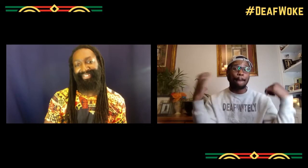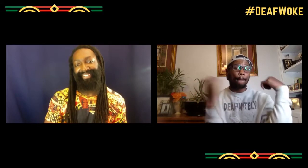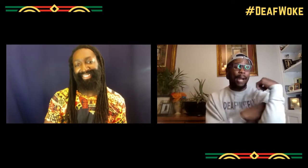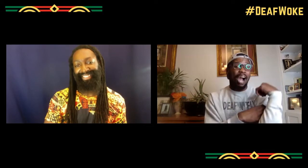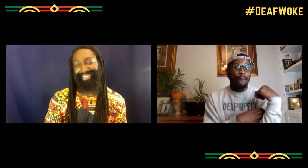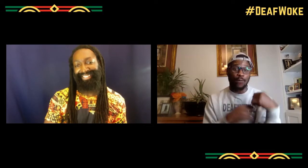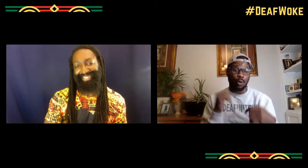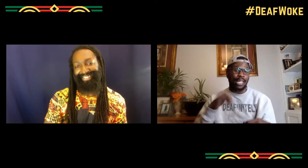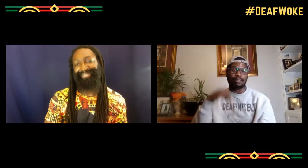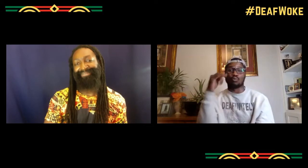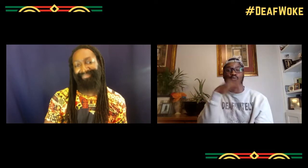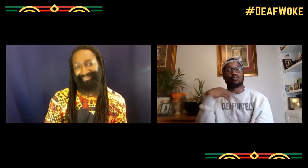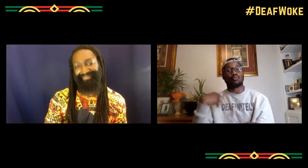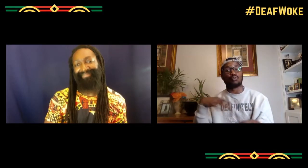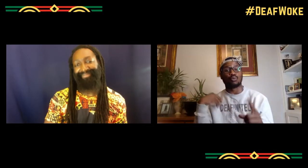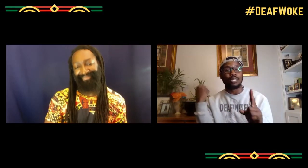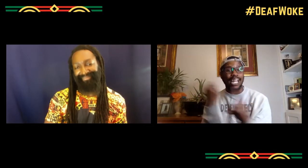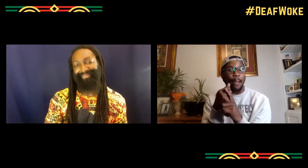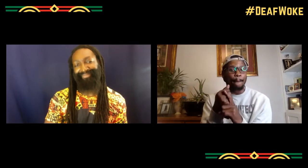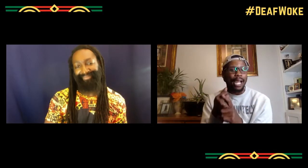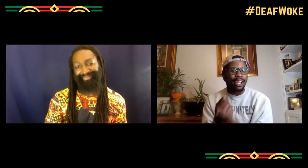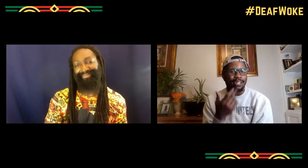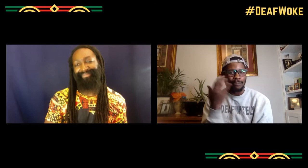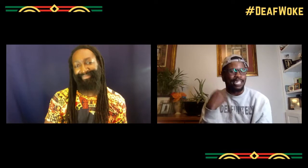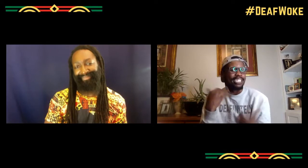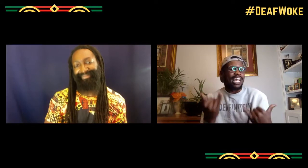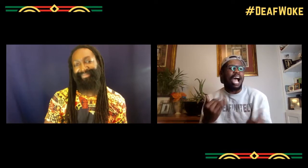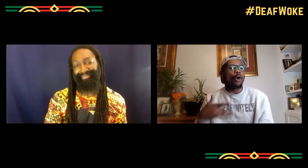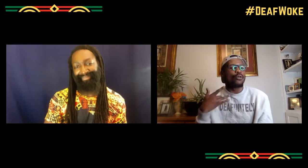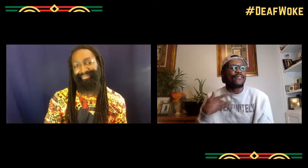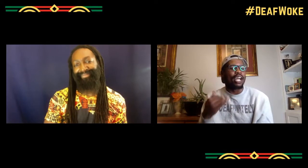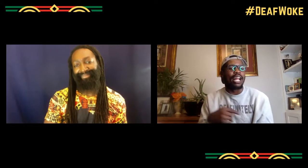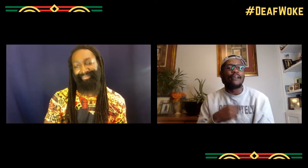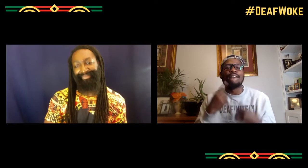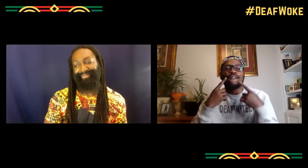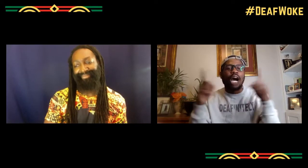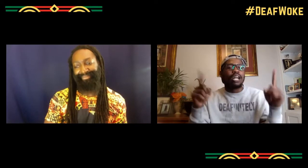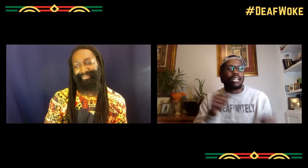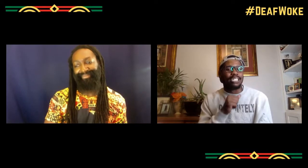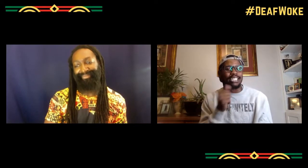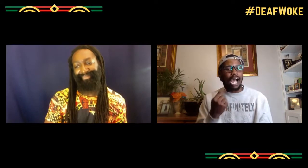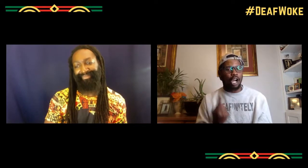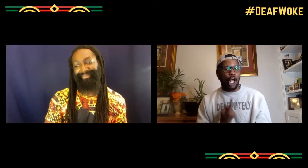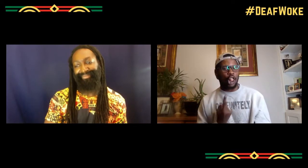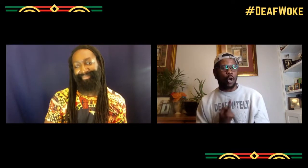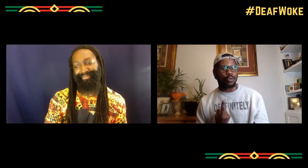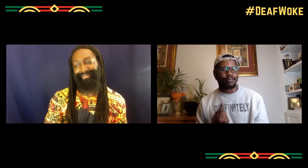the opportunity to be themselves and to give them that truth. And that's powerful.